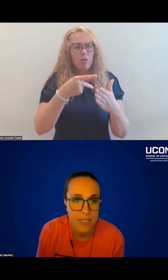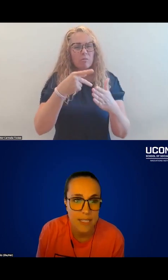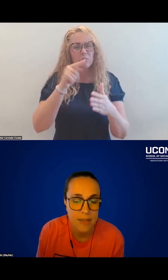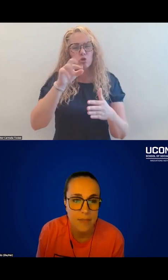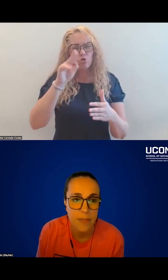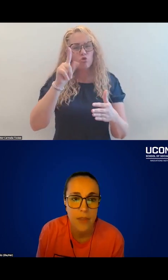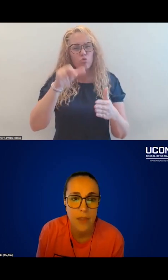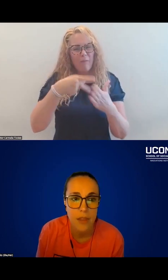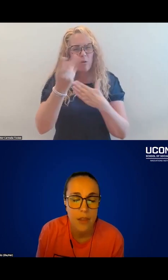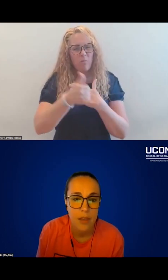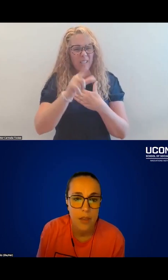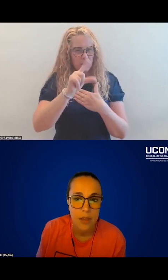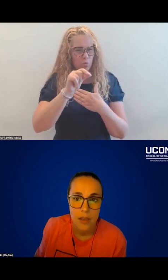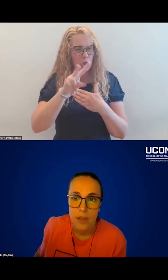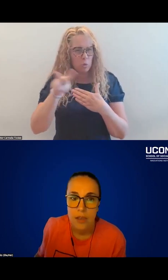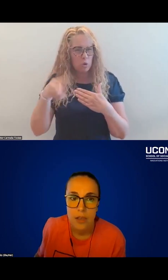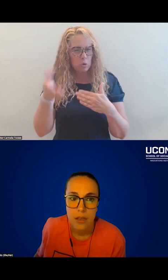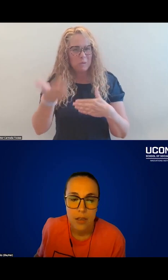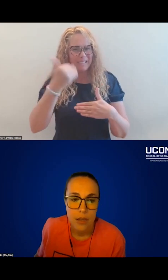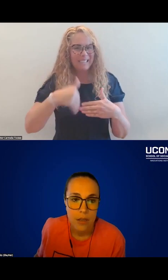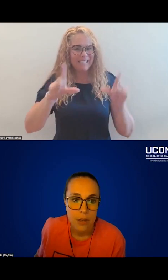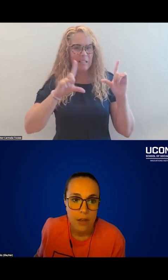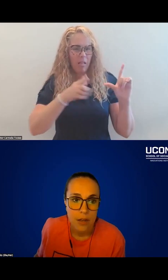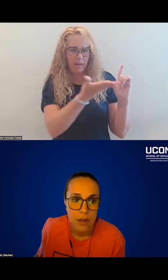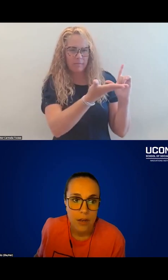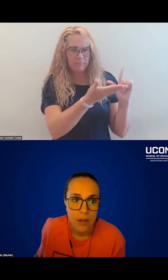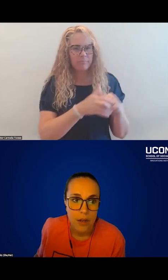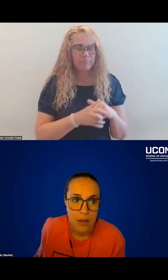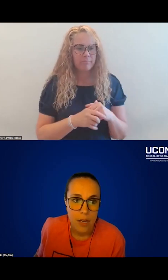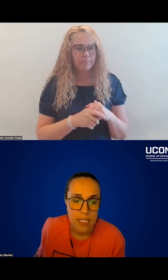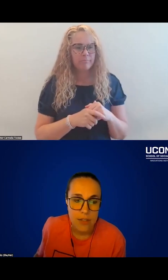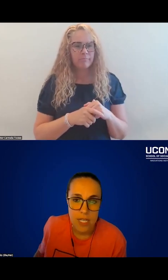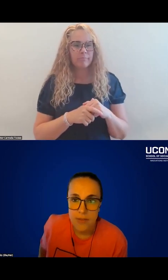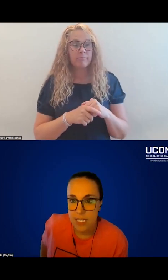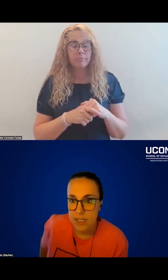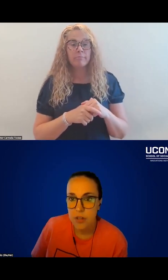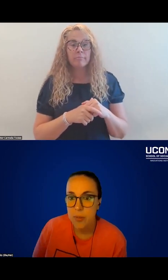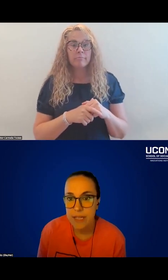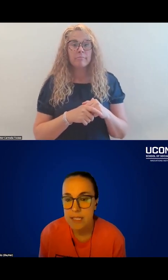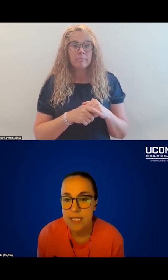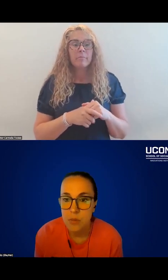NEXT SLIDE. DIVING IN A LITTLE BIT TO SEE